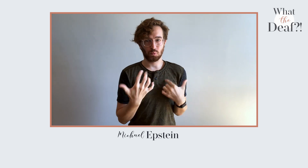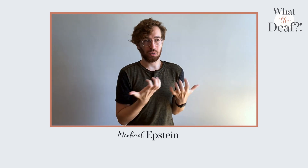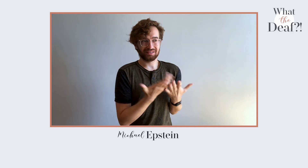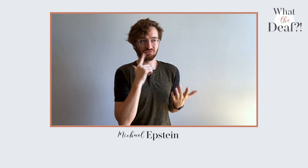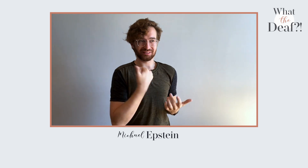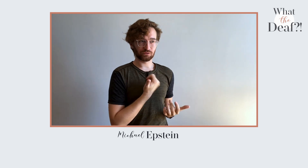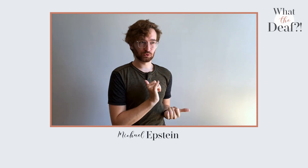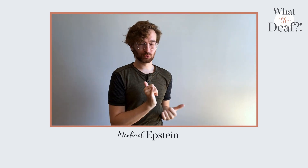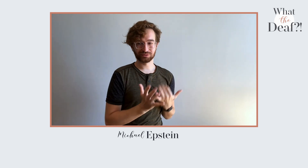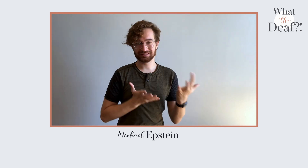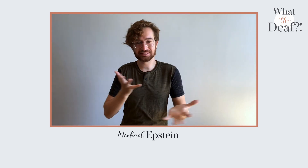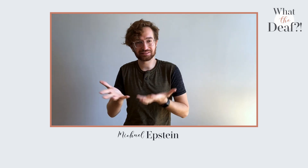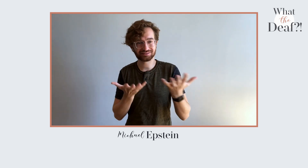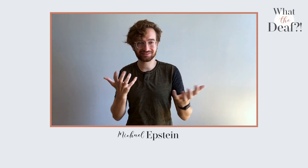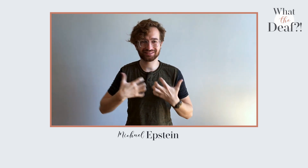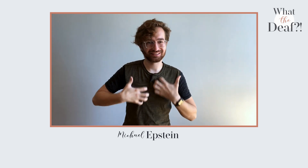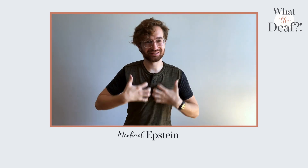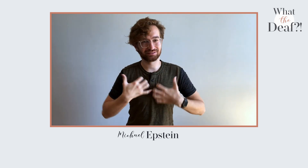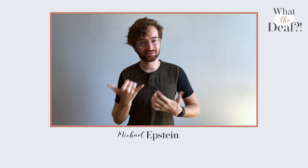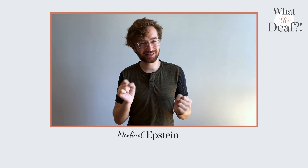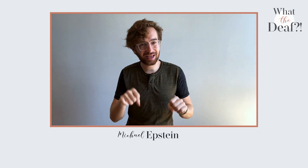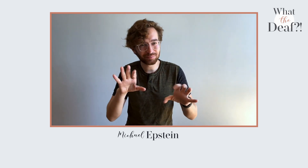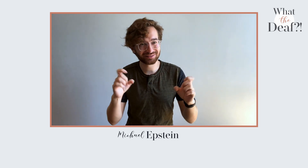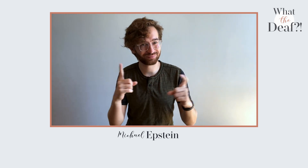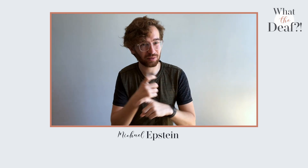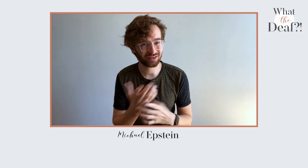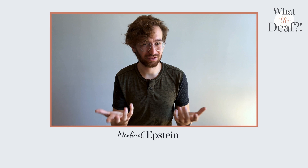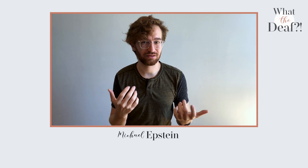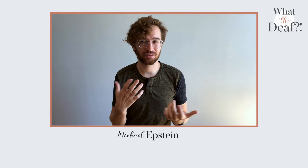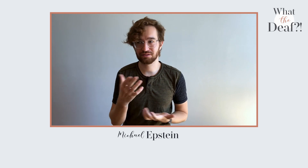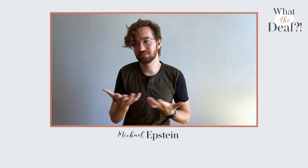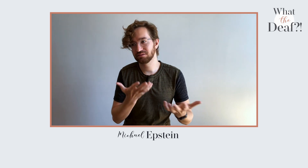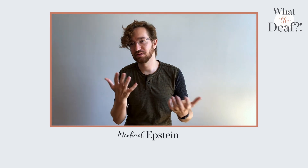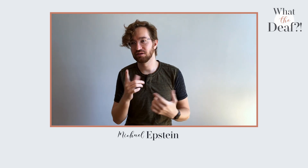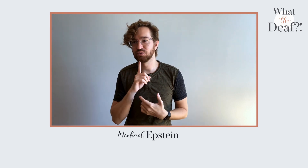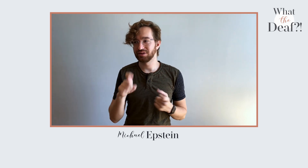but this is something that I also want to do for me, so it can be complicated and it can leave you feeling very conflicted.